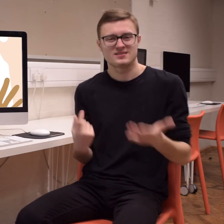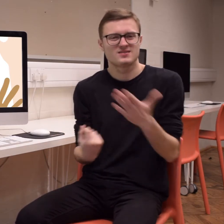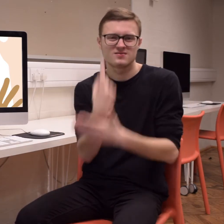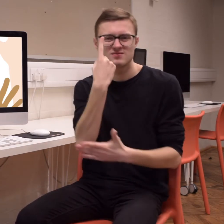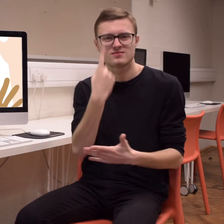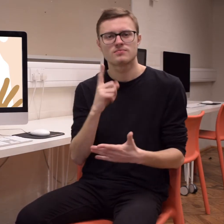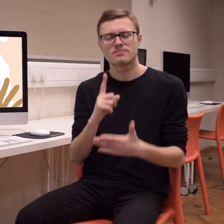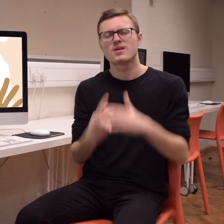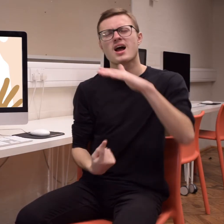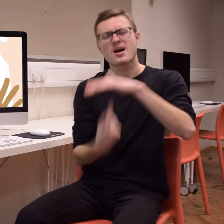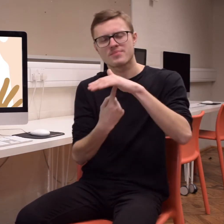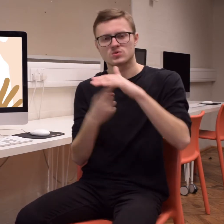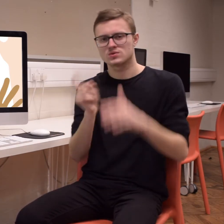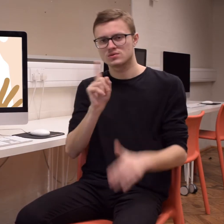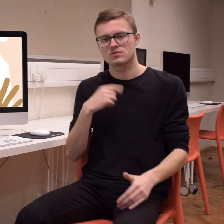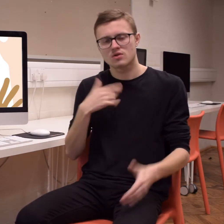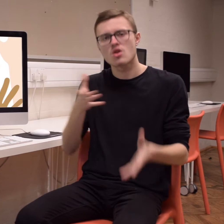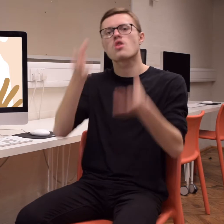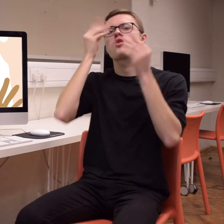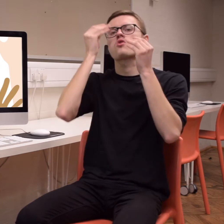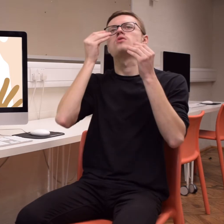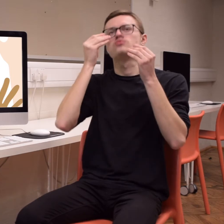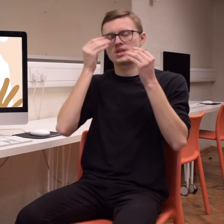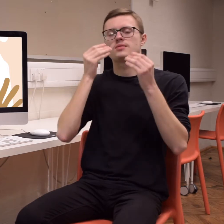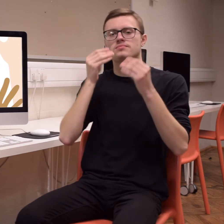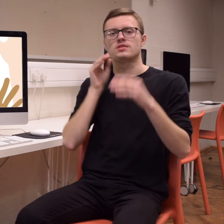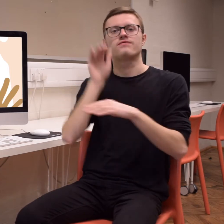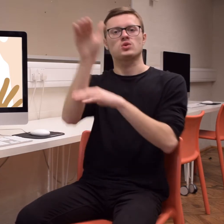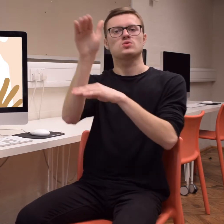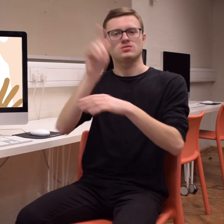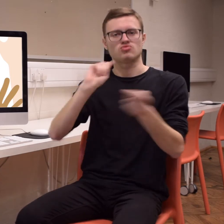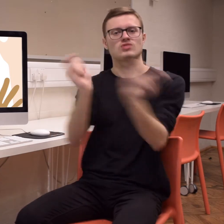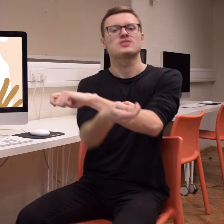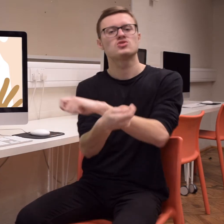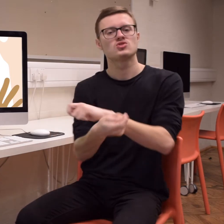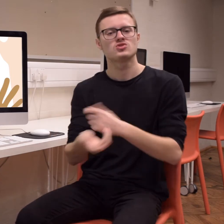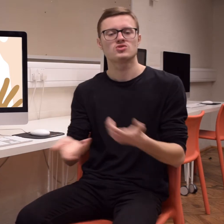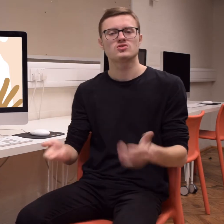is to learn from it and change the way you act in the future.